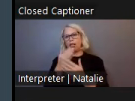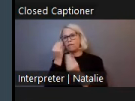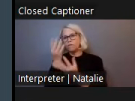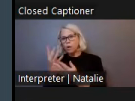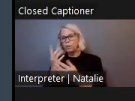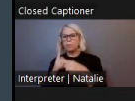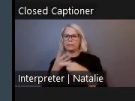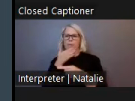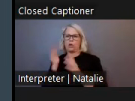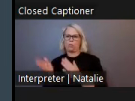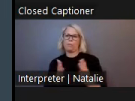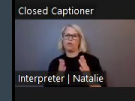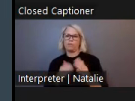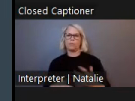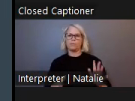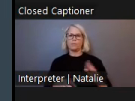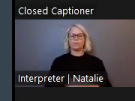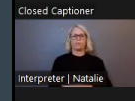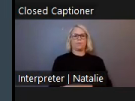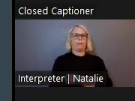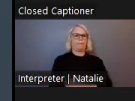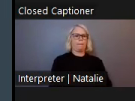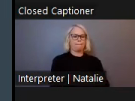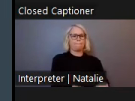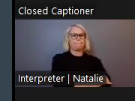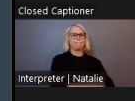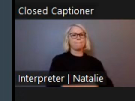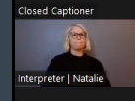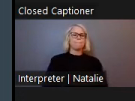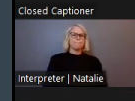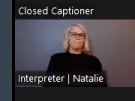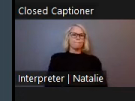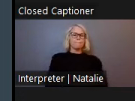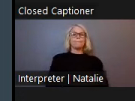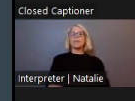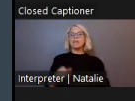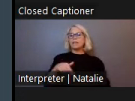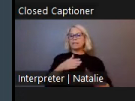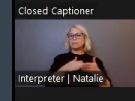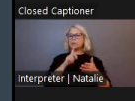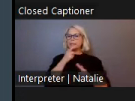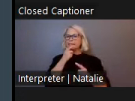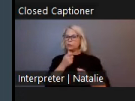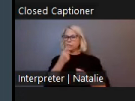So, this piece is really interesting, to me.